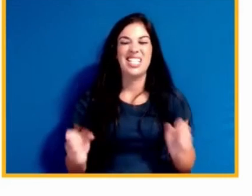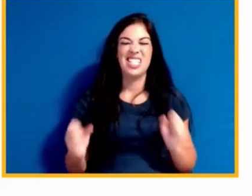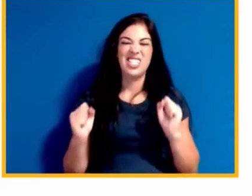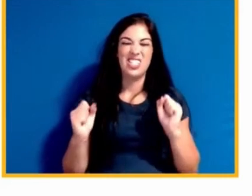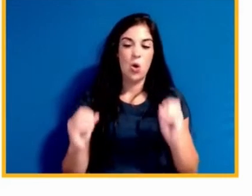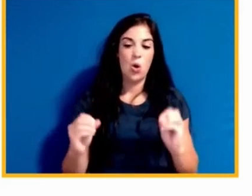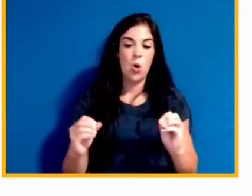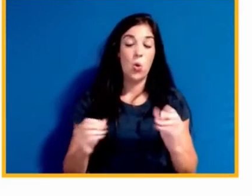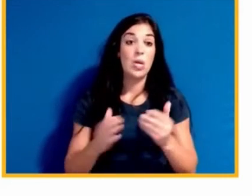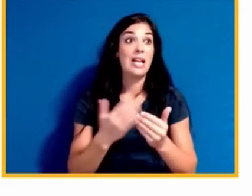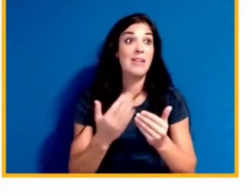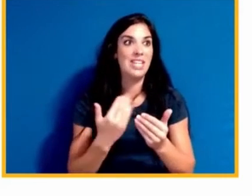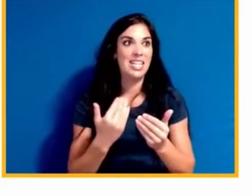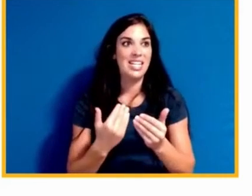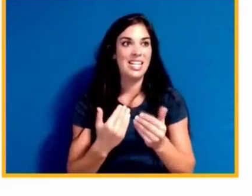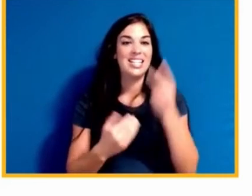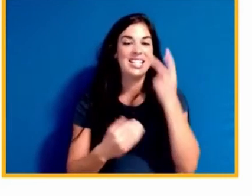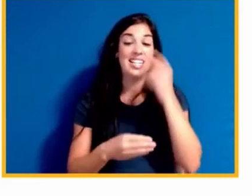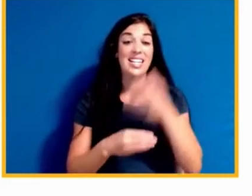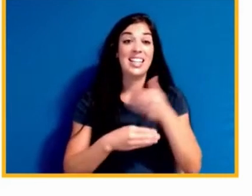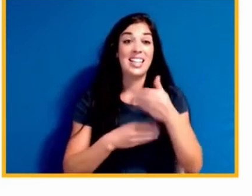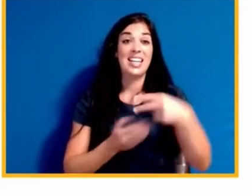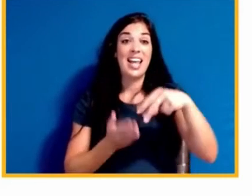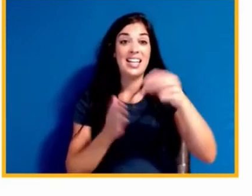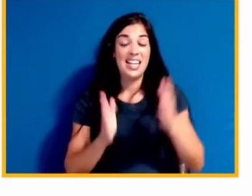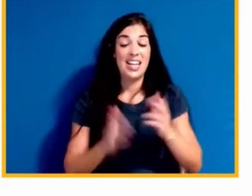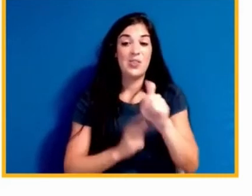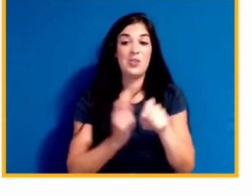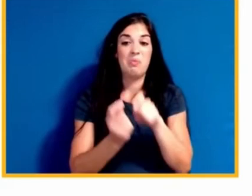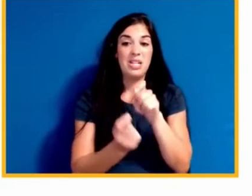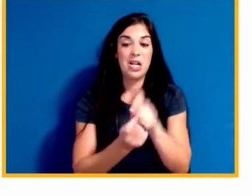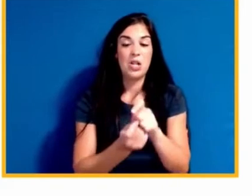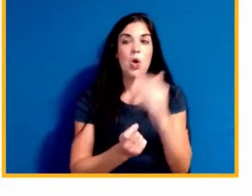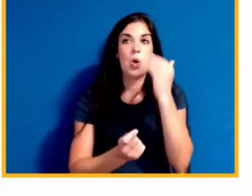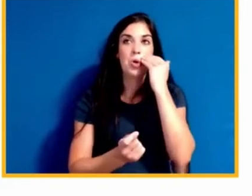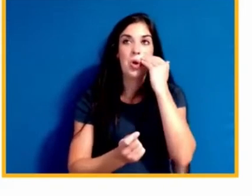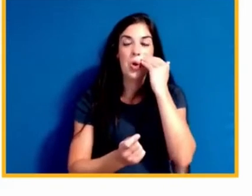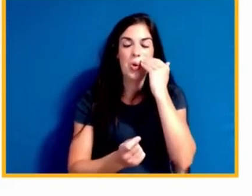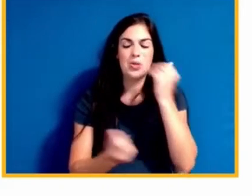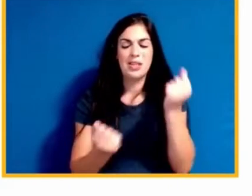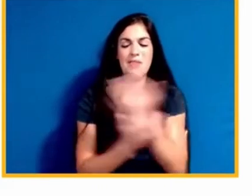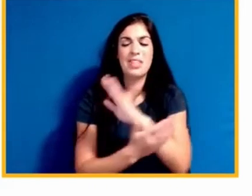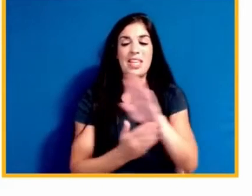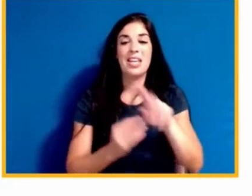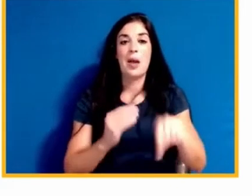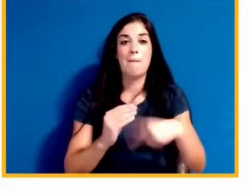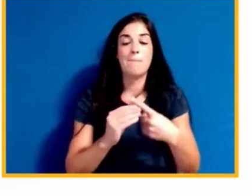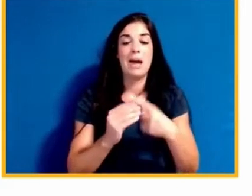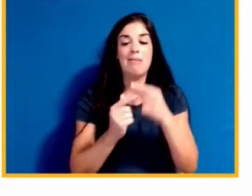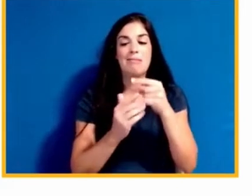kind of like, convenient, seeing as our next dancer in particular knows all about being detailed and in